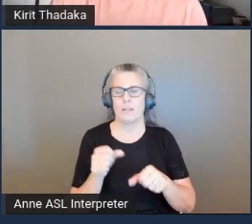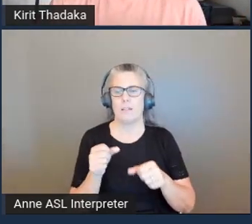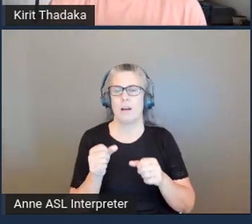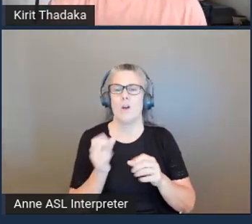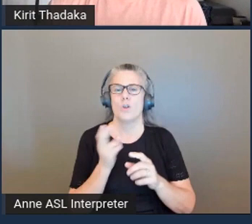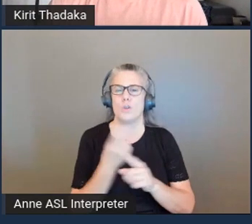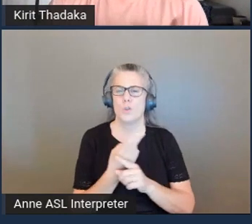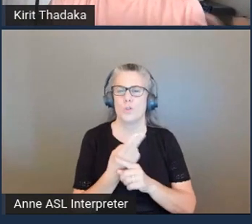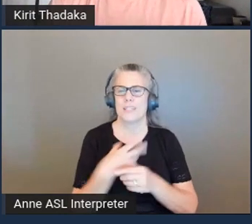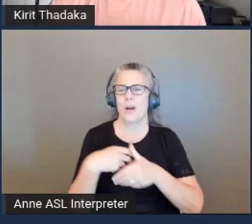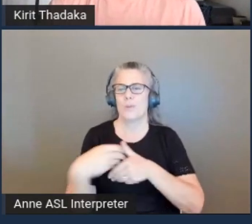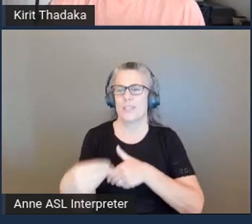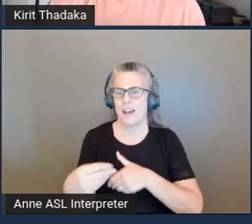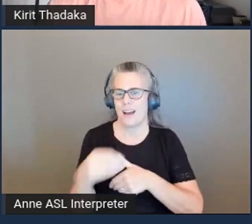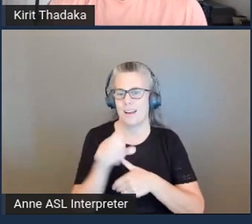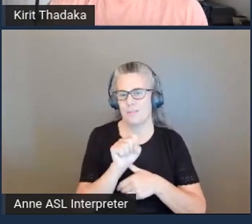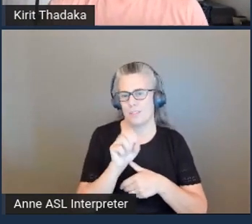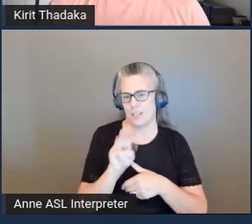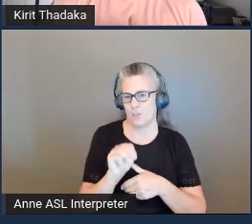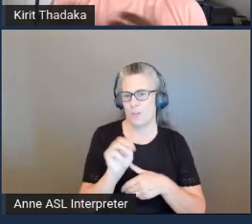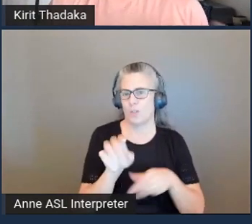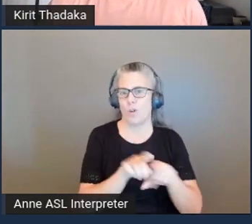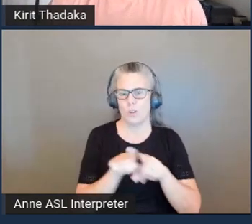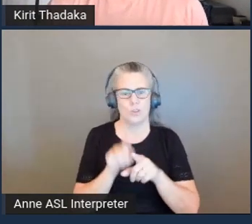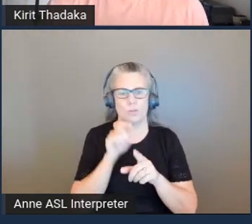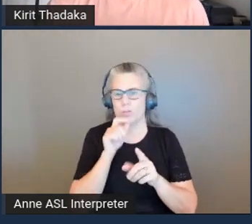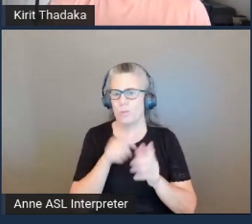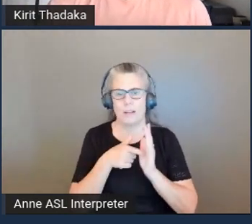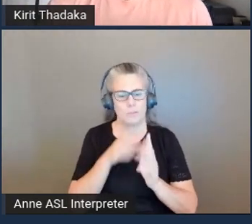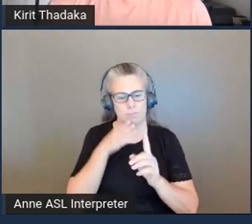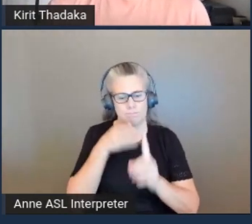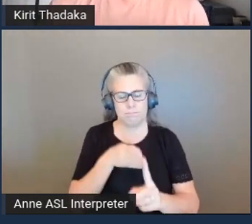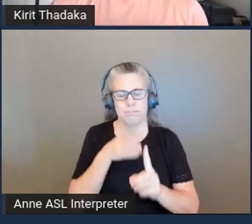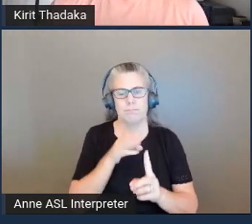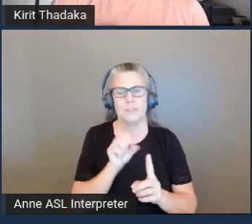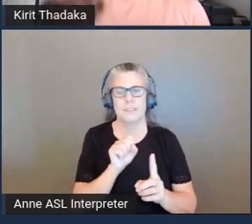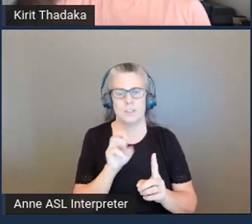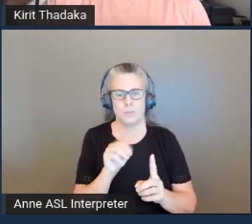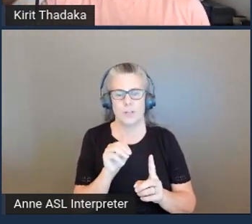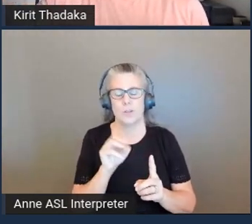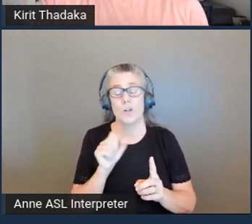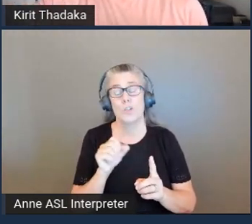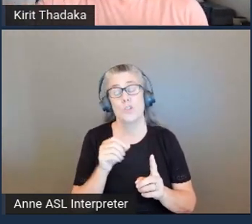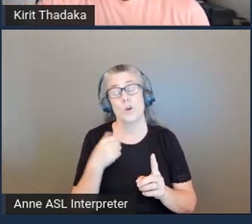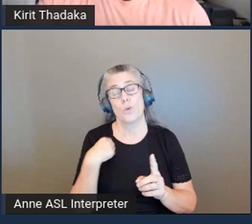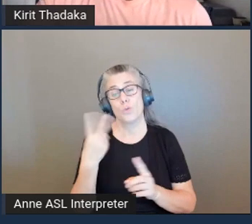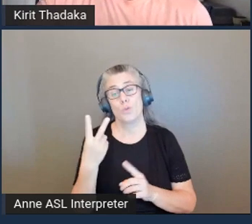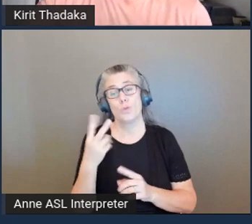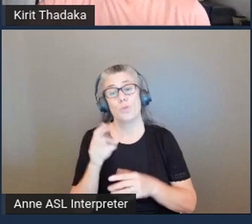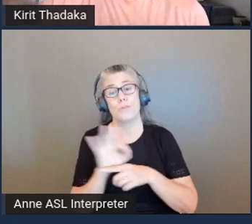when building out these SageMaker Pipelines. So two features that we launched are a native support